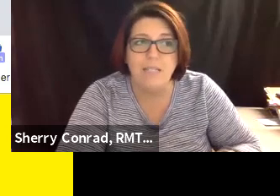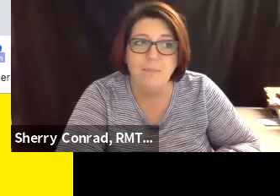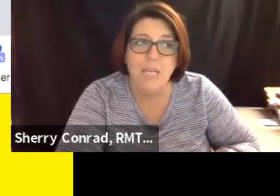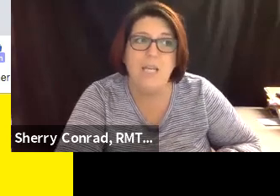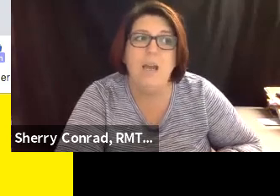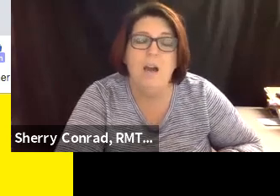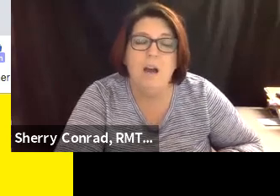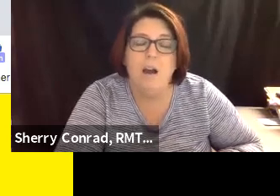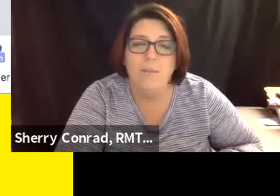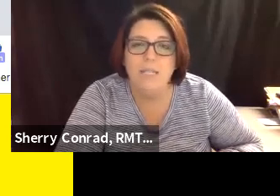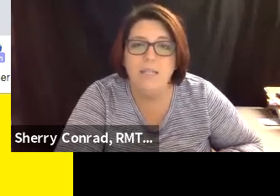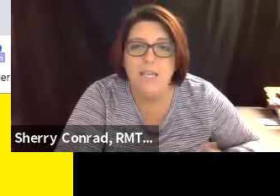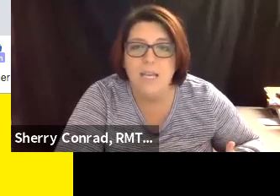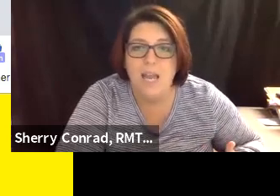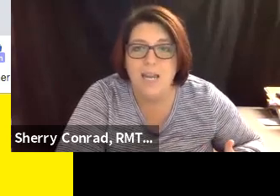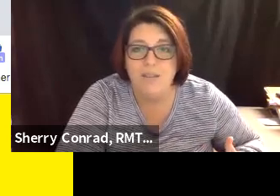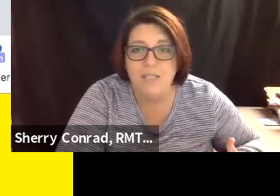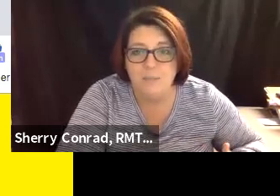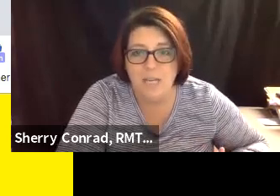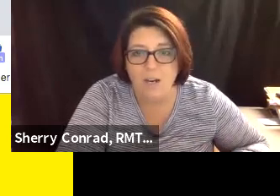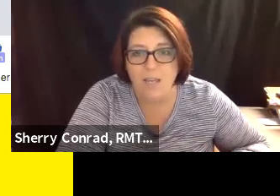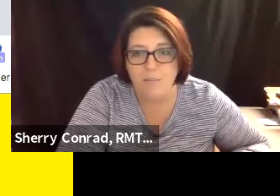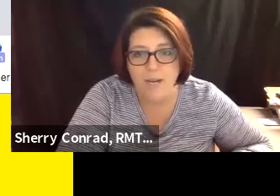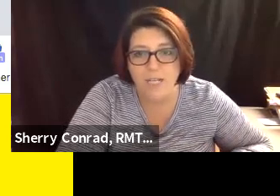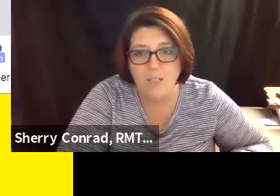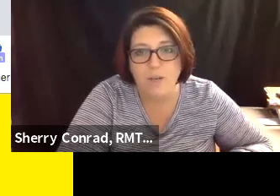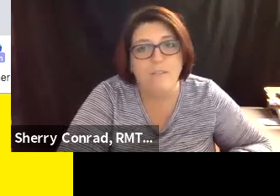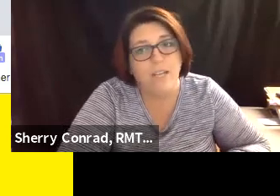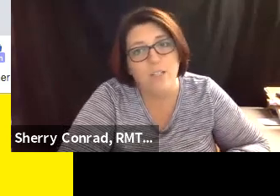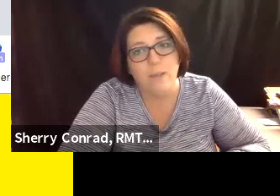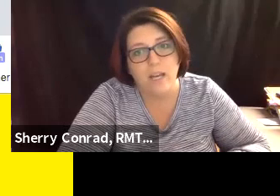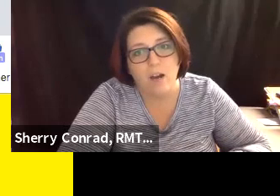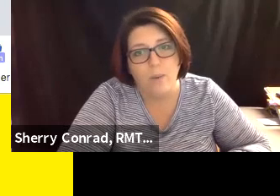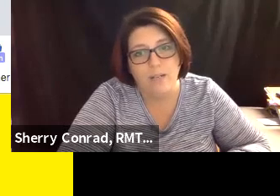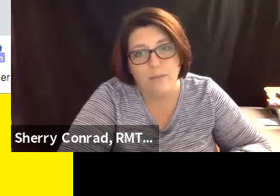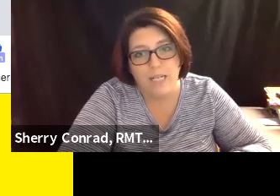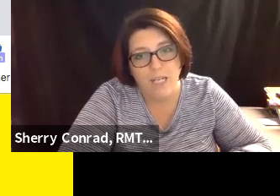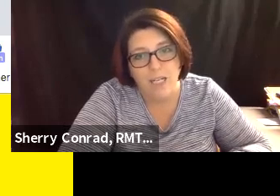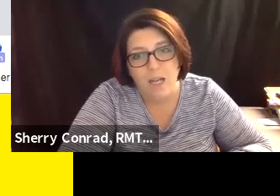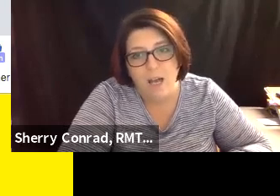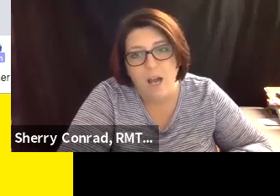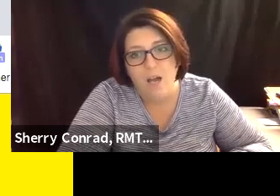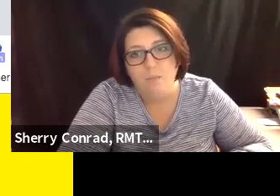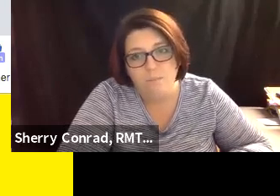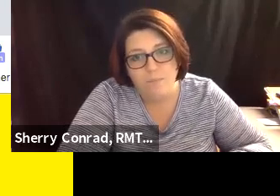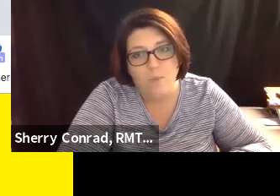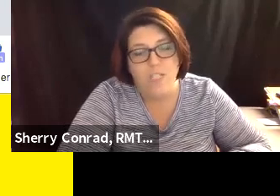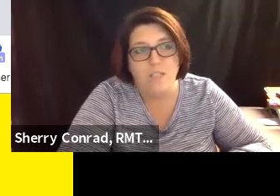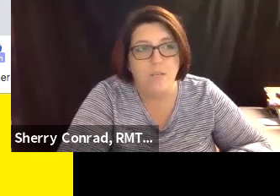Next week on Monday and Tuesday at FSDB, RMTC and FSDB are collaborating to bring "Fingerspelling Our Way to Reading," which is a really